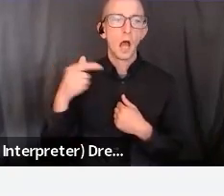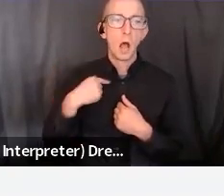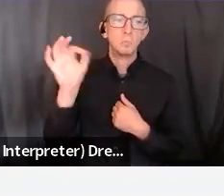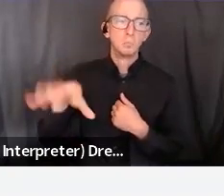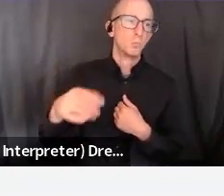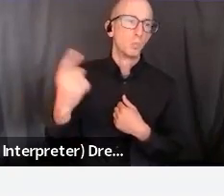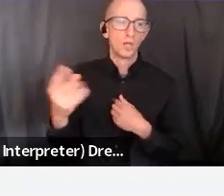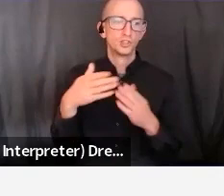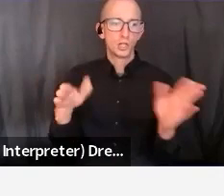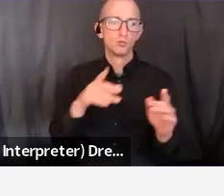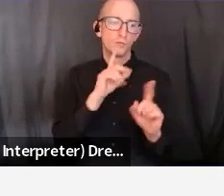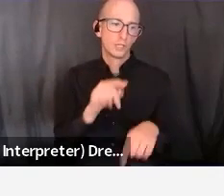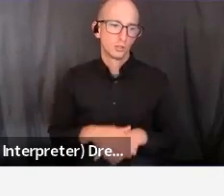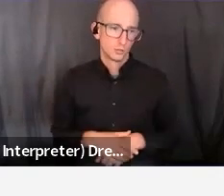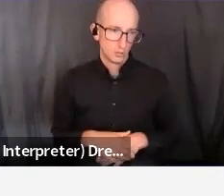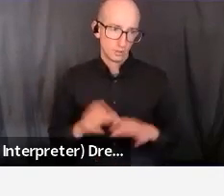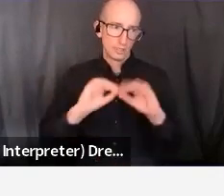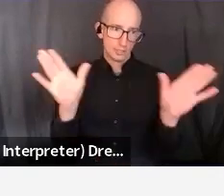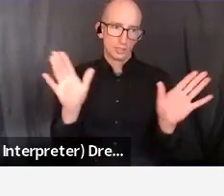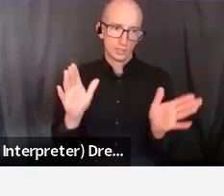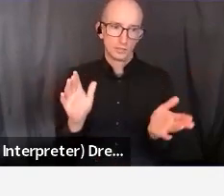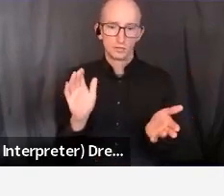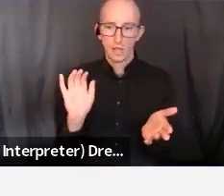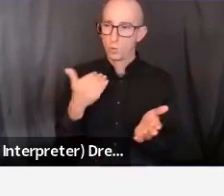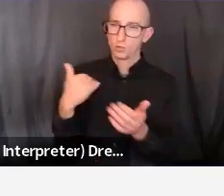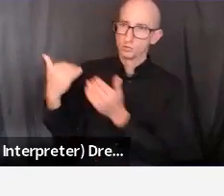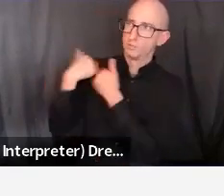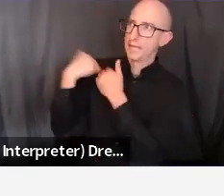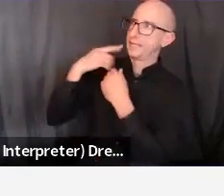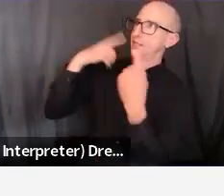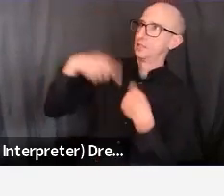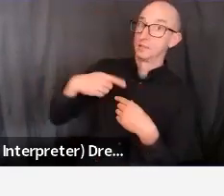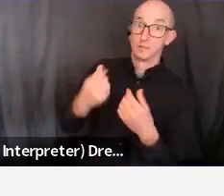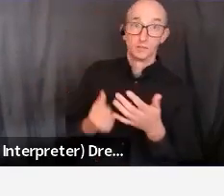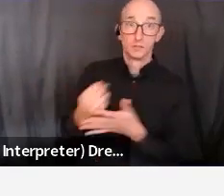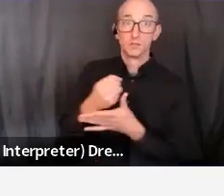and technology enhancements to ocean-going vessels. I'll just mention that one of the